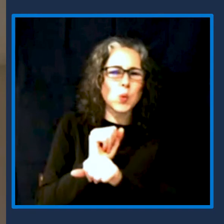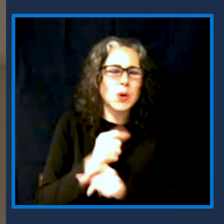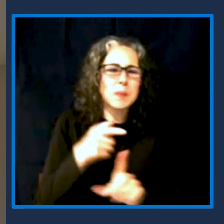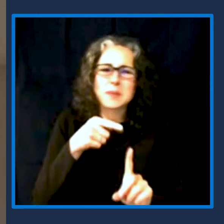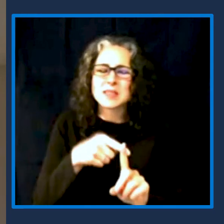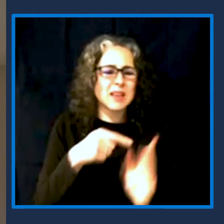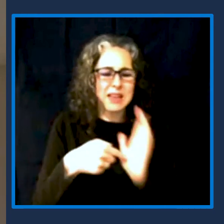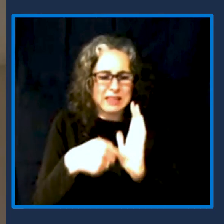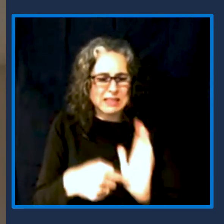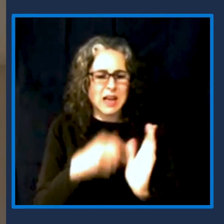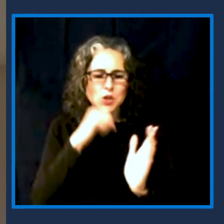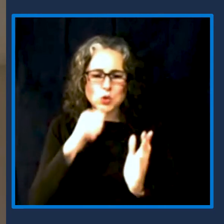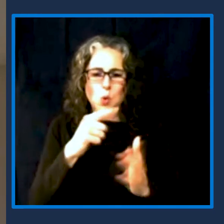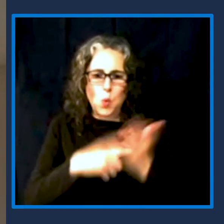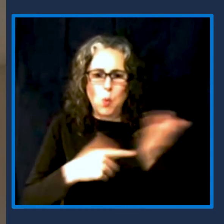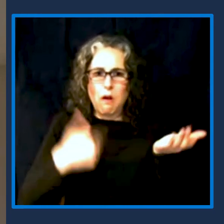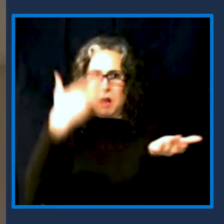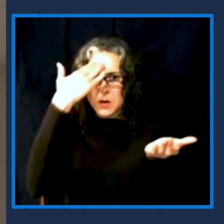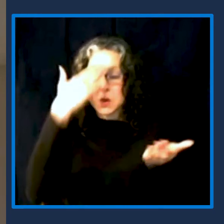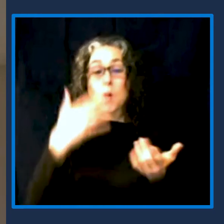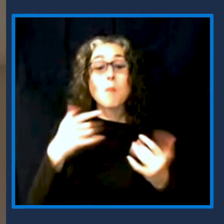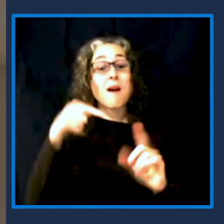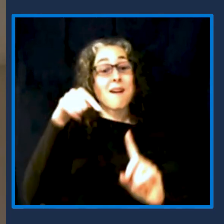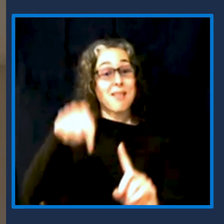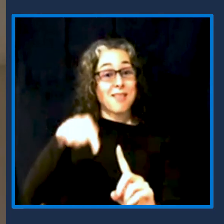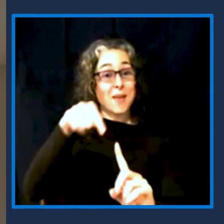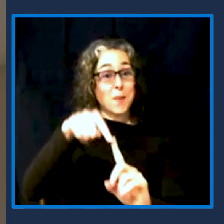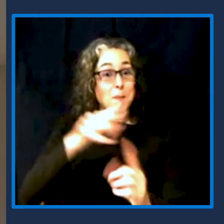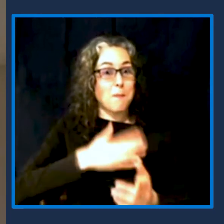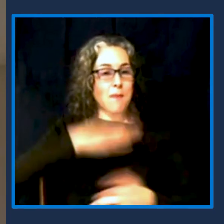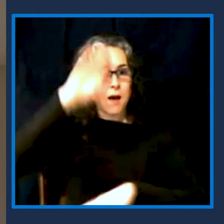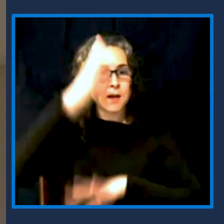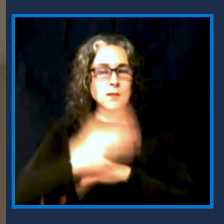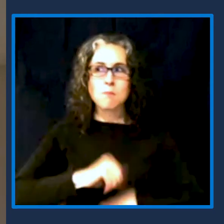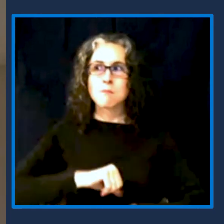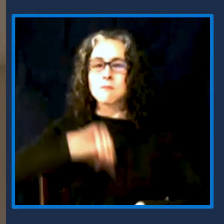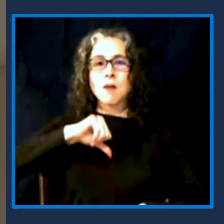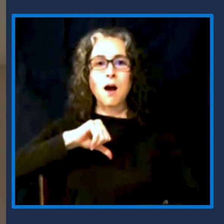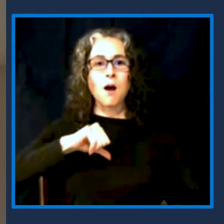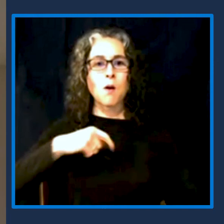in this case my son was very proud of the work he'd done because he he was able to verbally